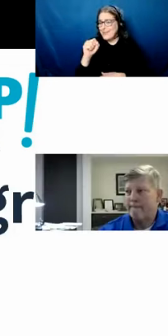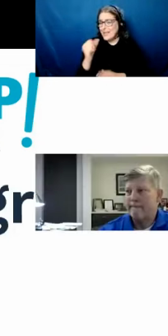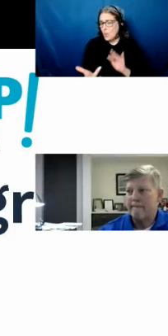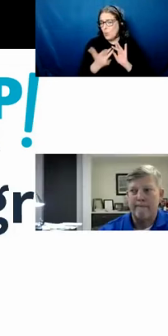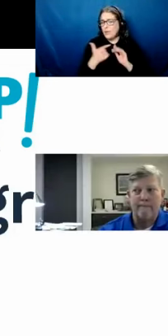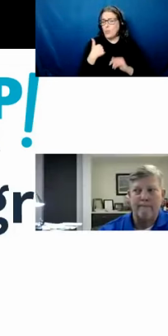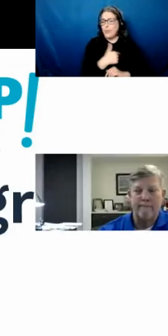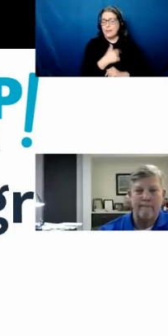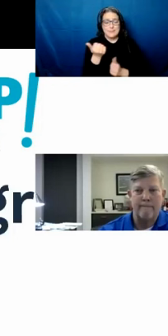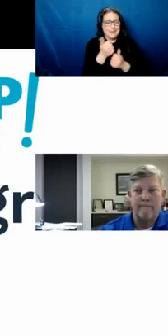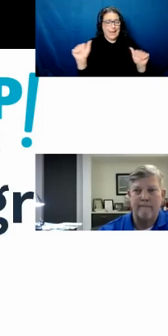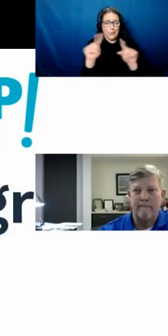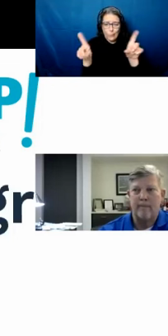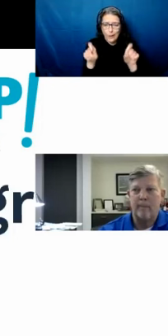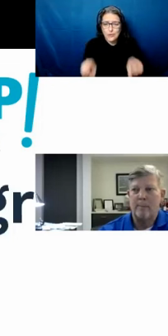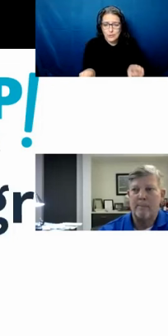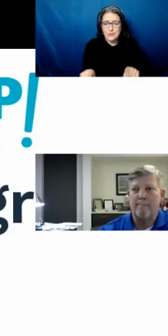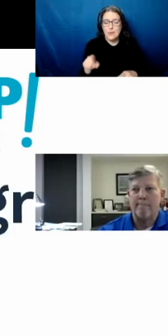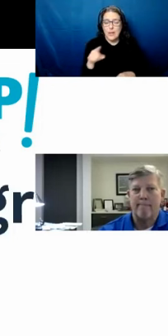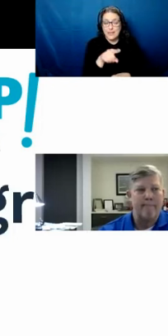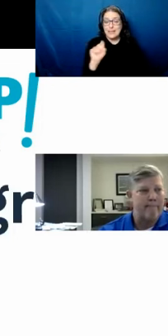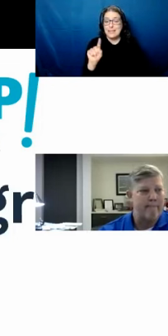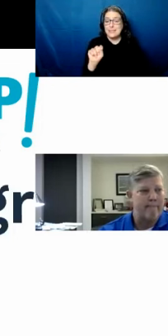That is our website. For some reason something happened to it today but that is the correct website address.